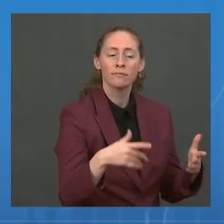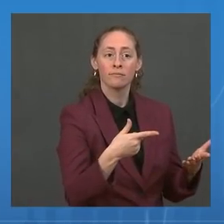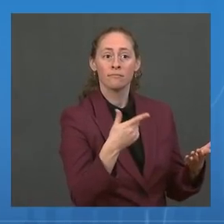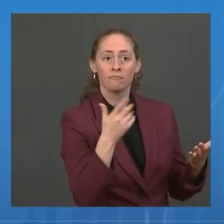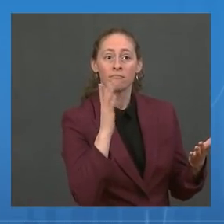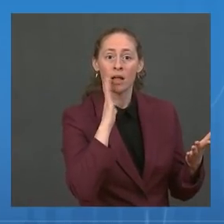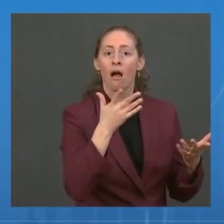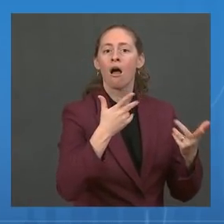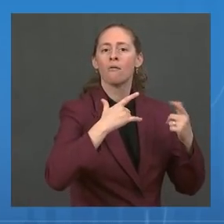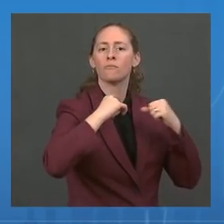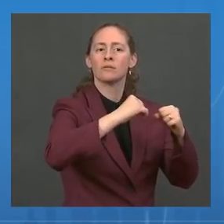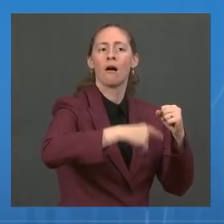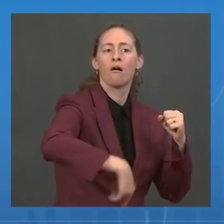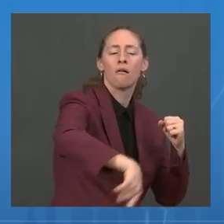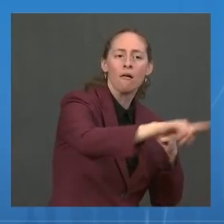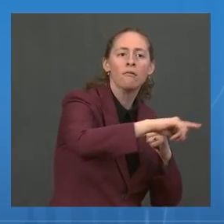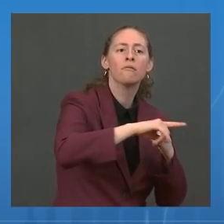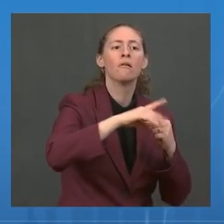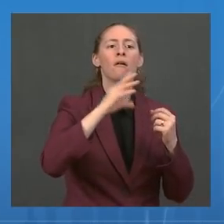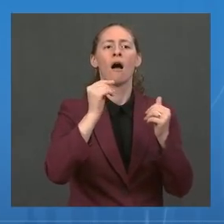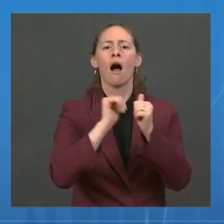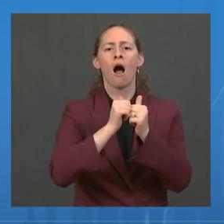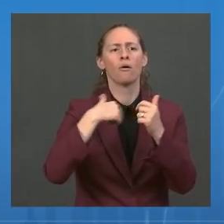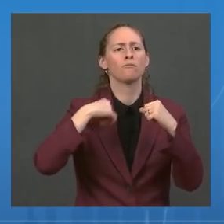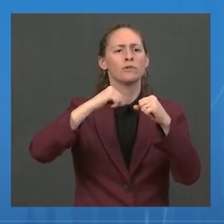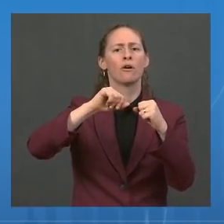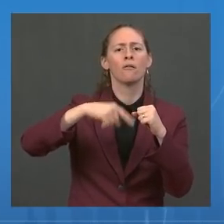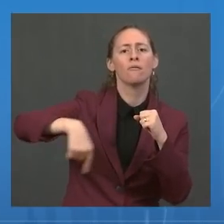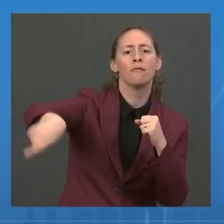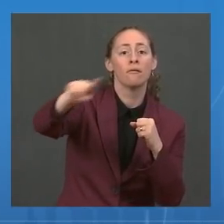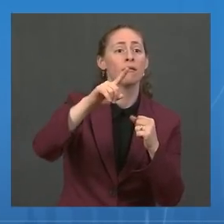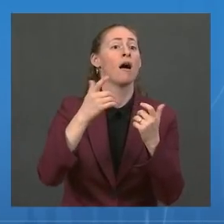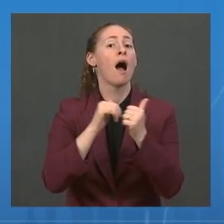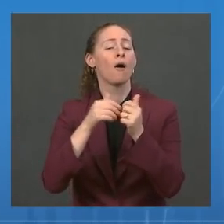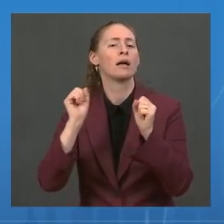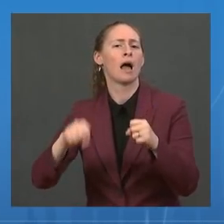through booster shots. We estimate that by day's end,